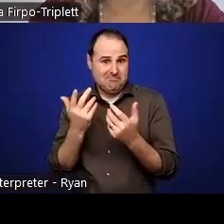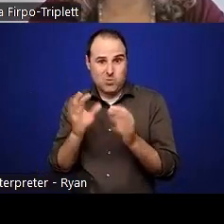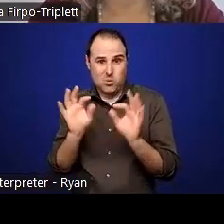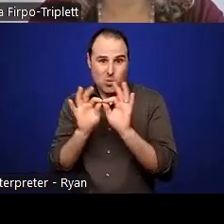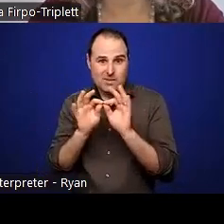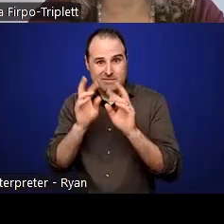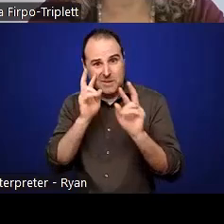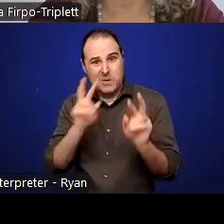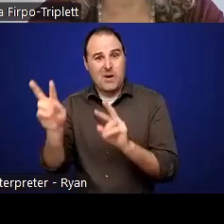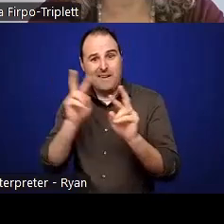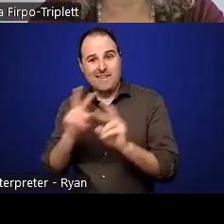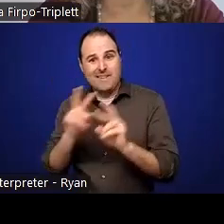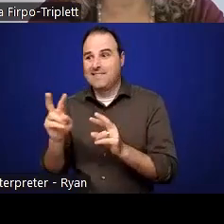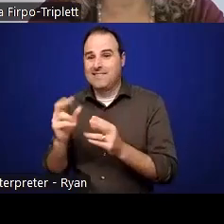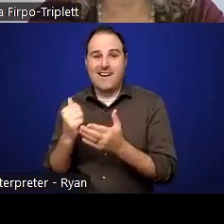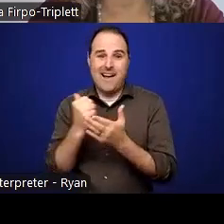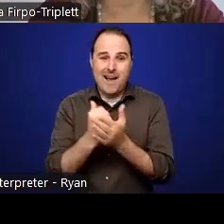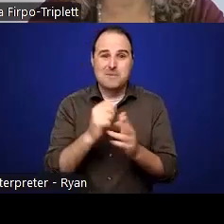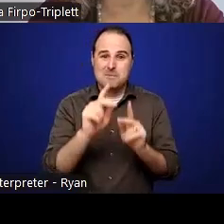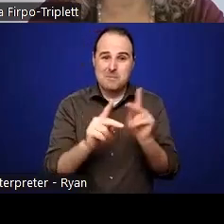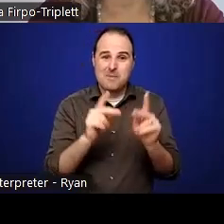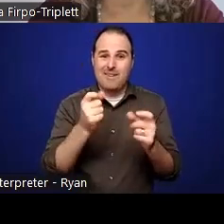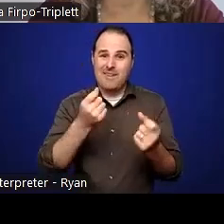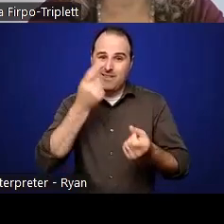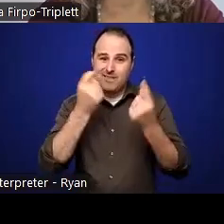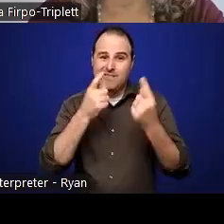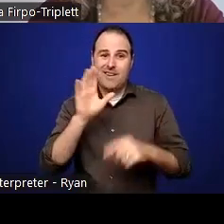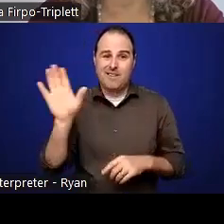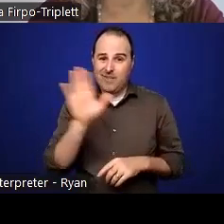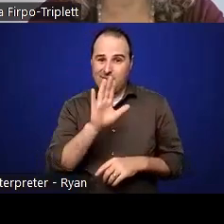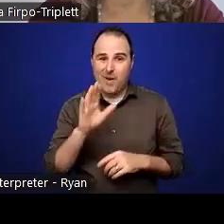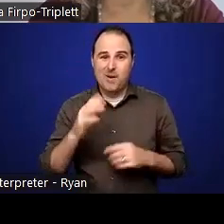understand the emotional places they were coming from. They helped them